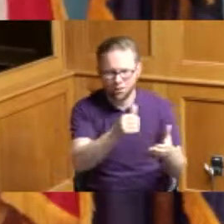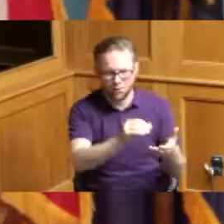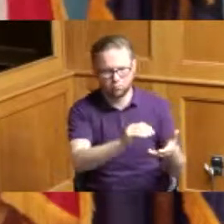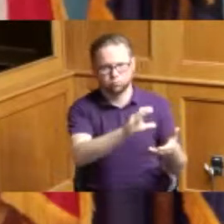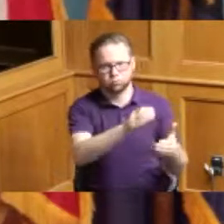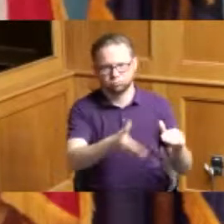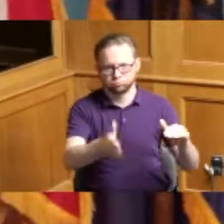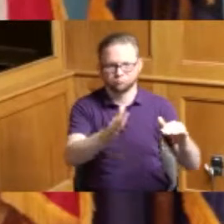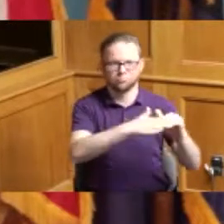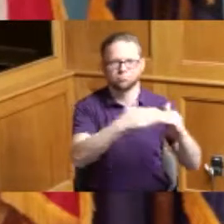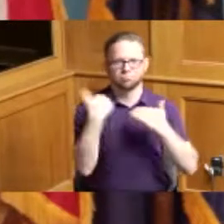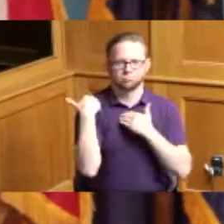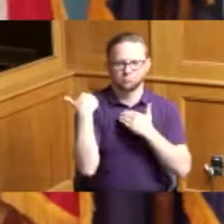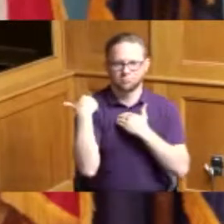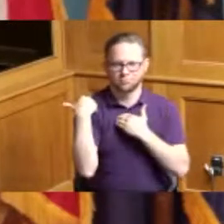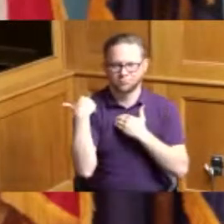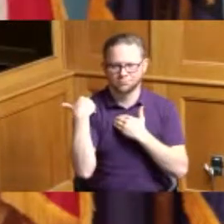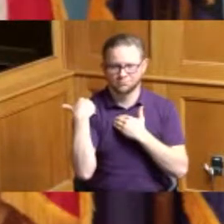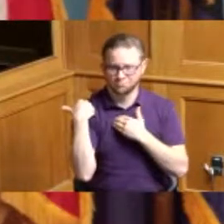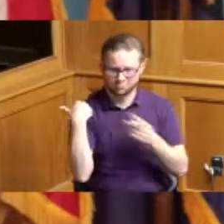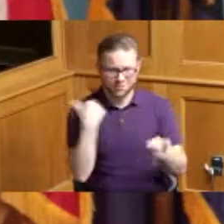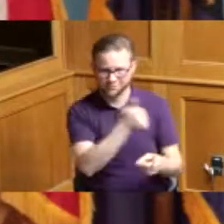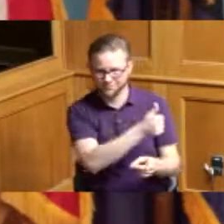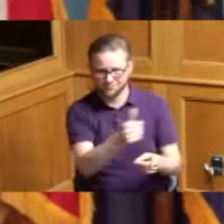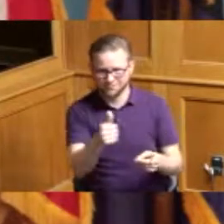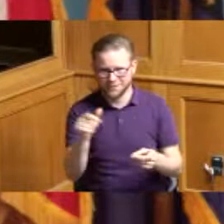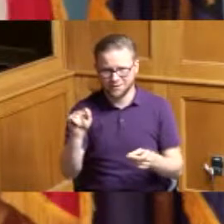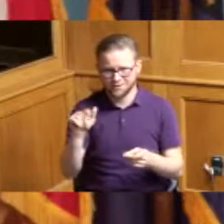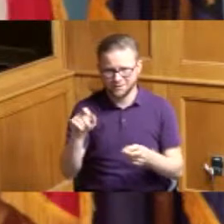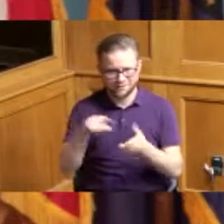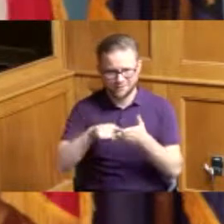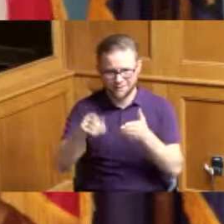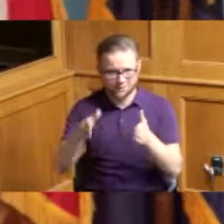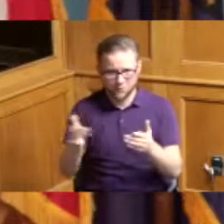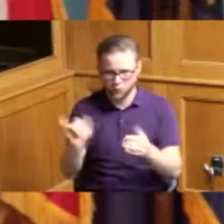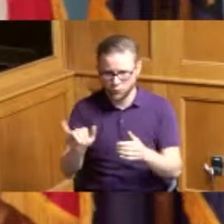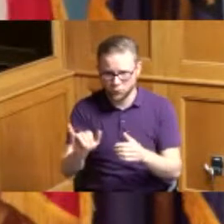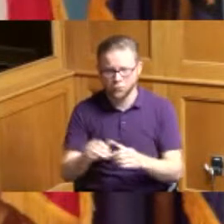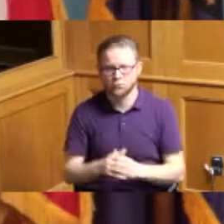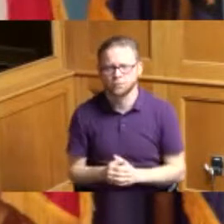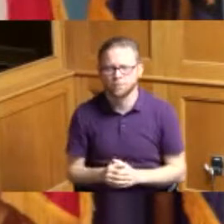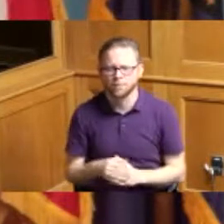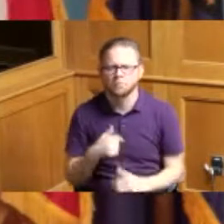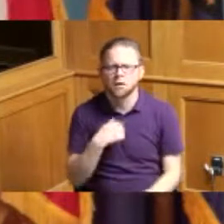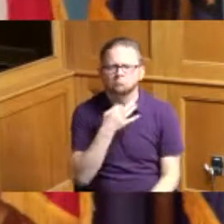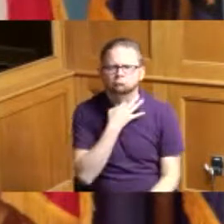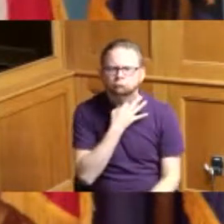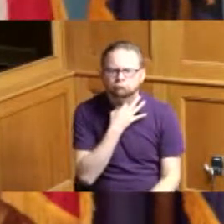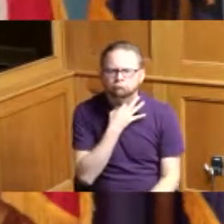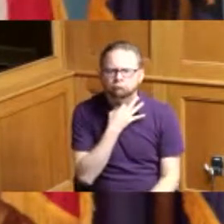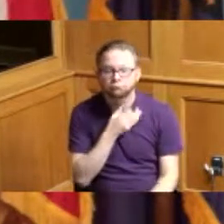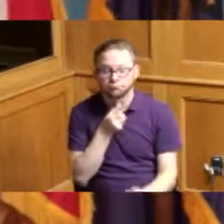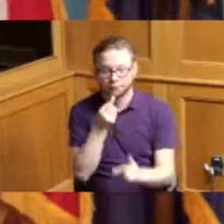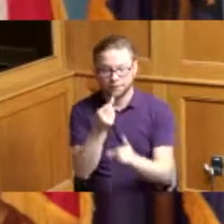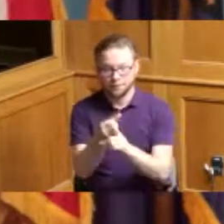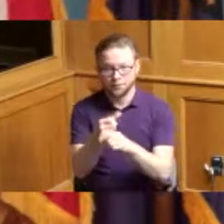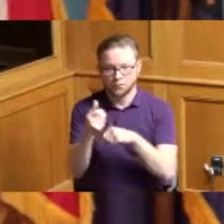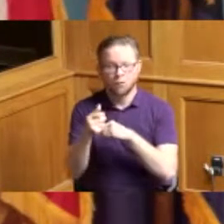who are also taxpayers I do want to find out what would be the impact on county-owned properties